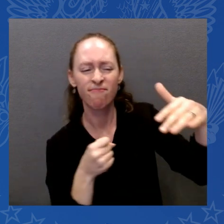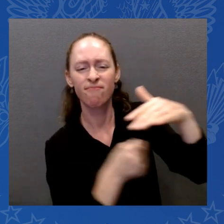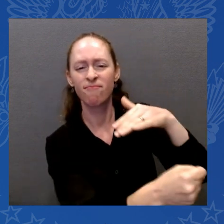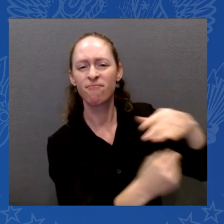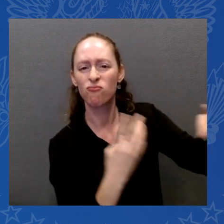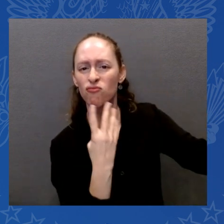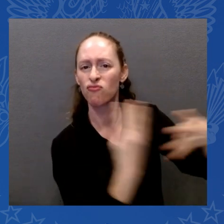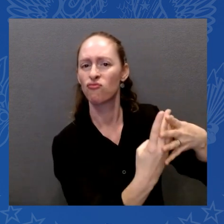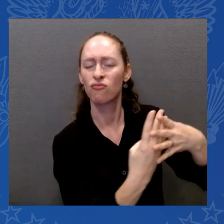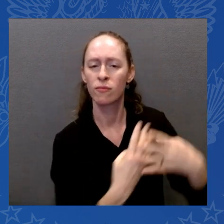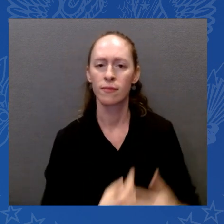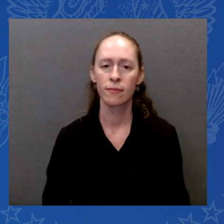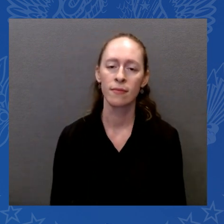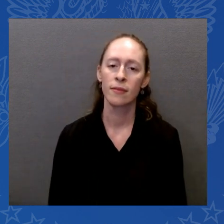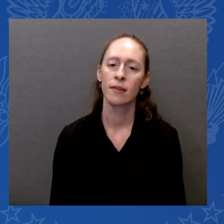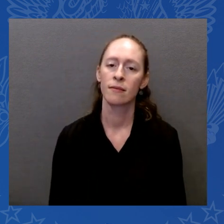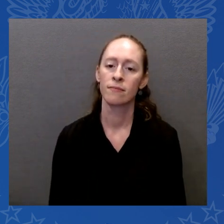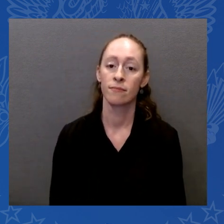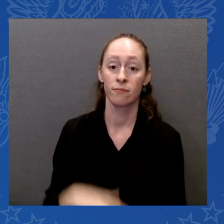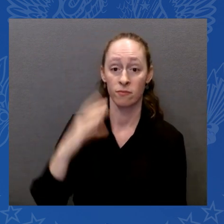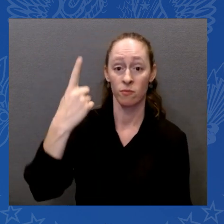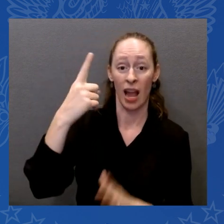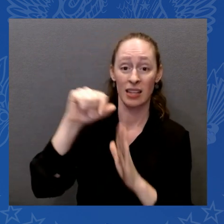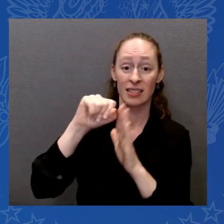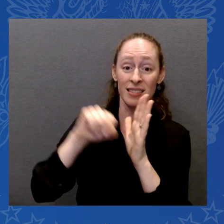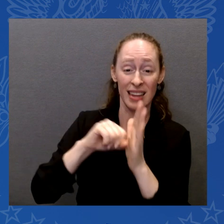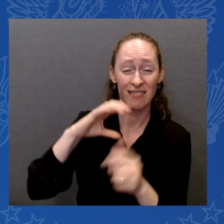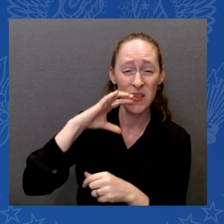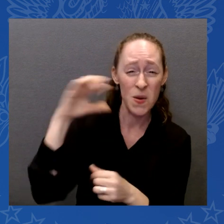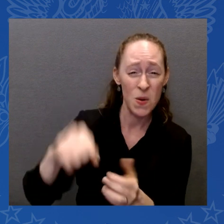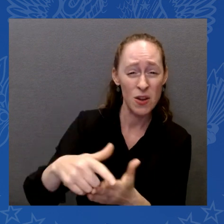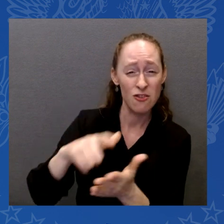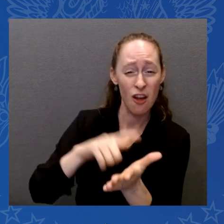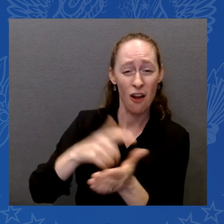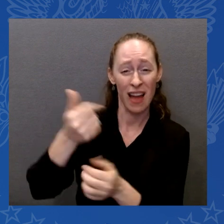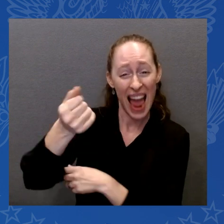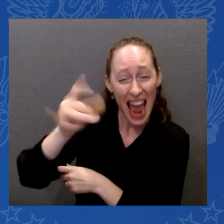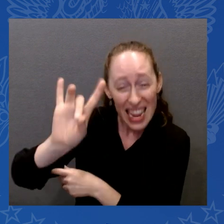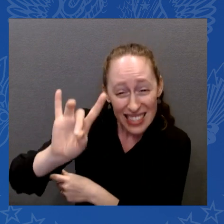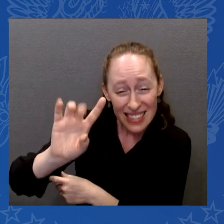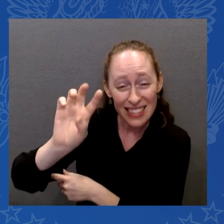That 1864, that's -- 1864, before -- during the Civil War.